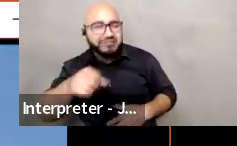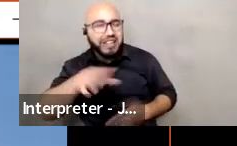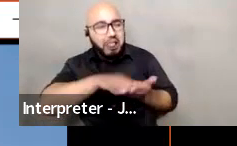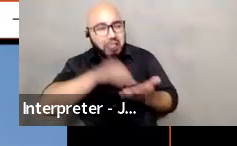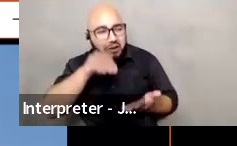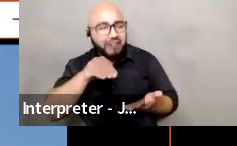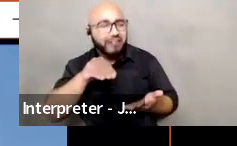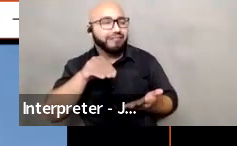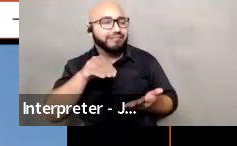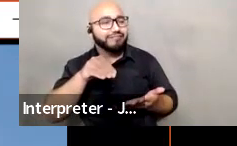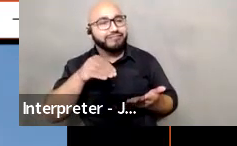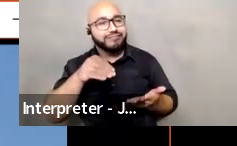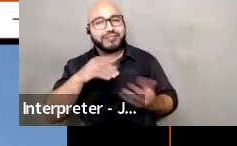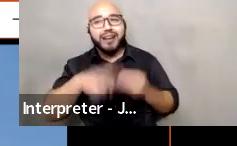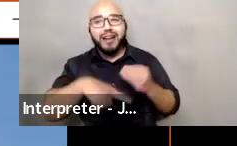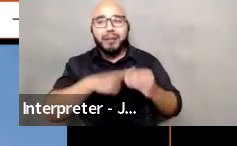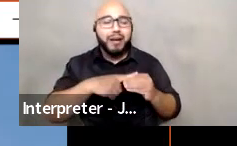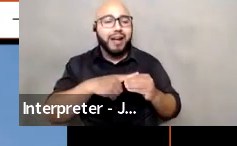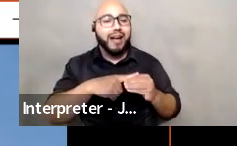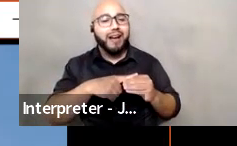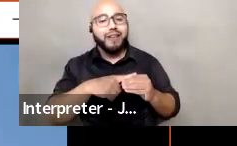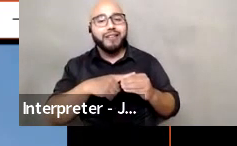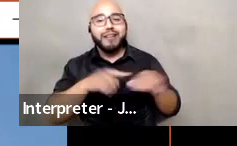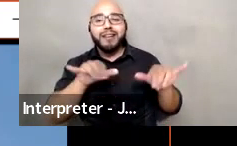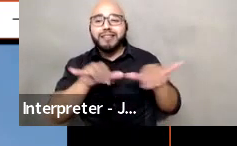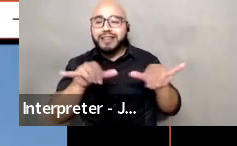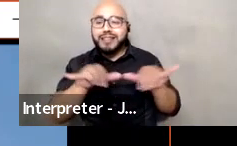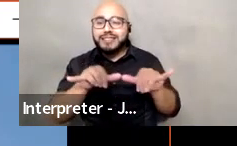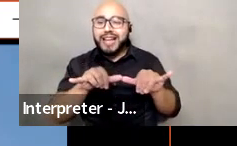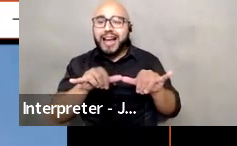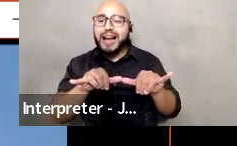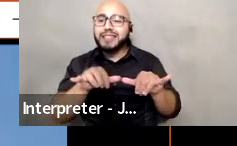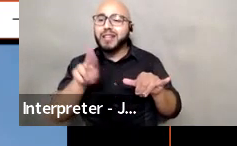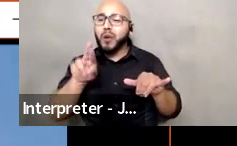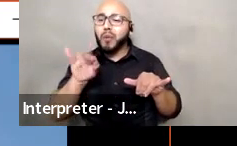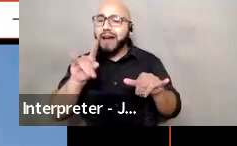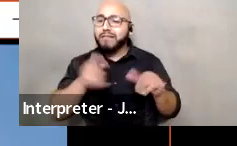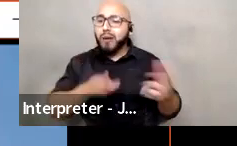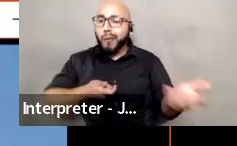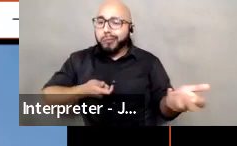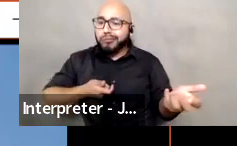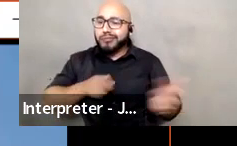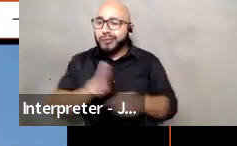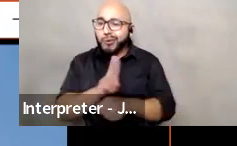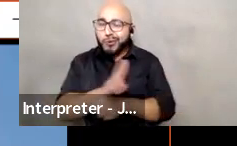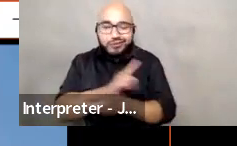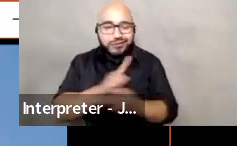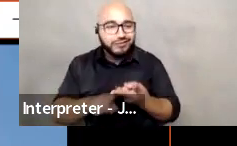You know, they learn. About the size of the rifles that were used. They learn. About the. Style.